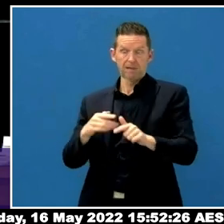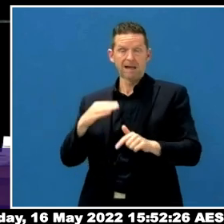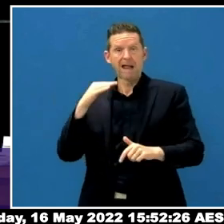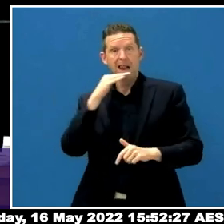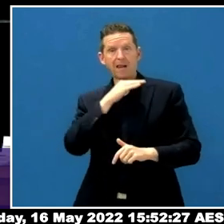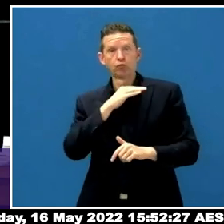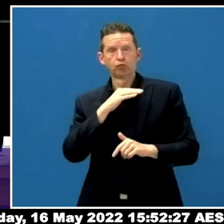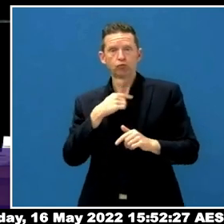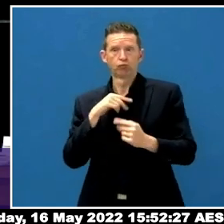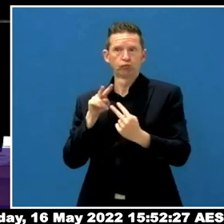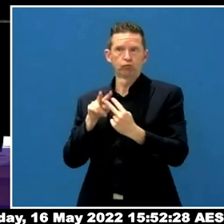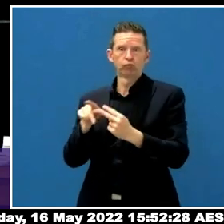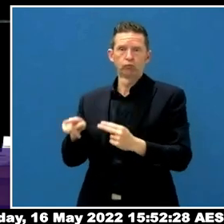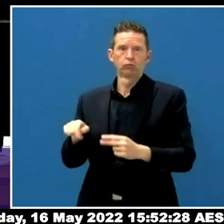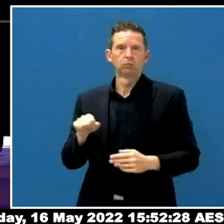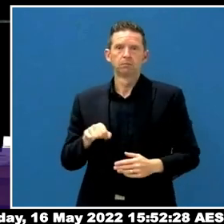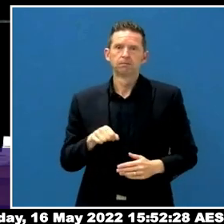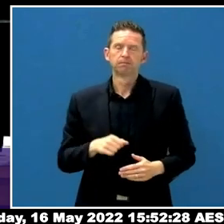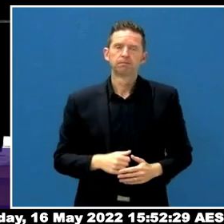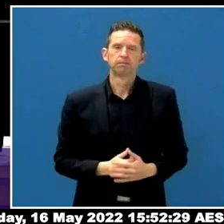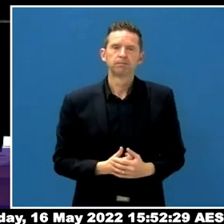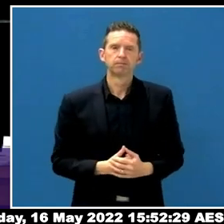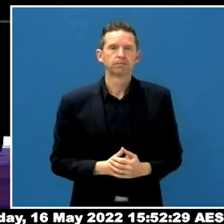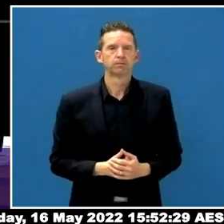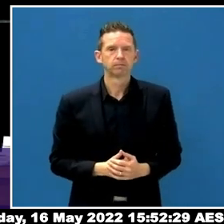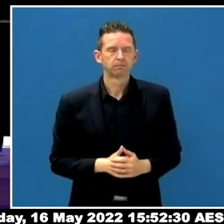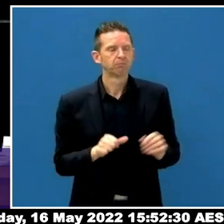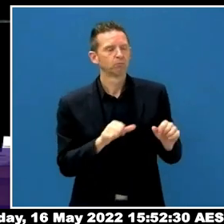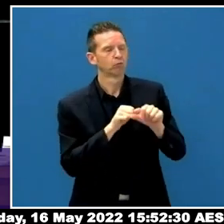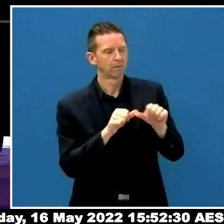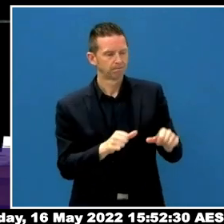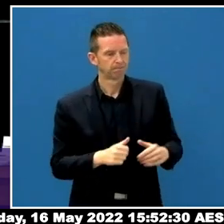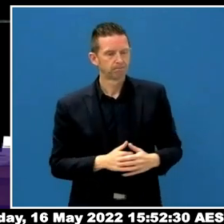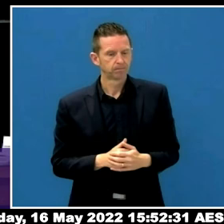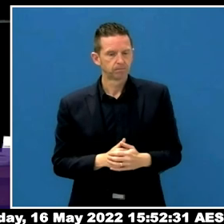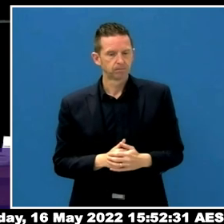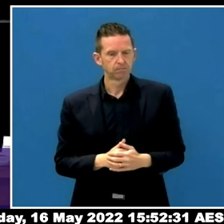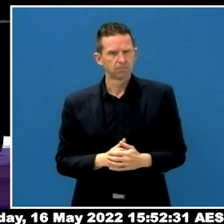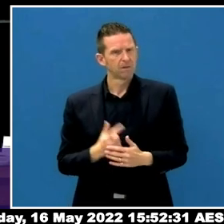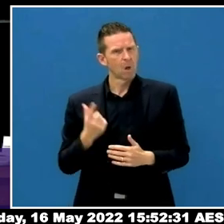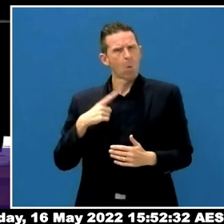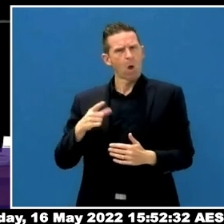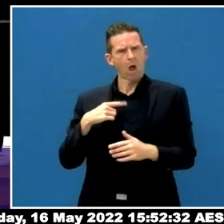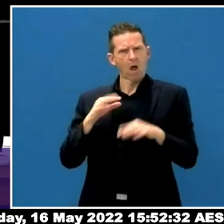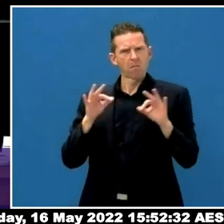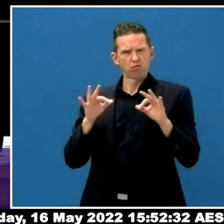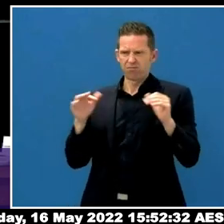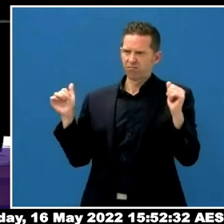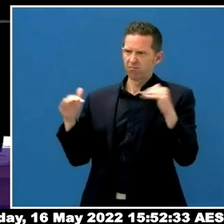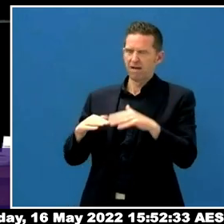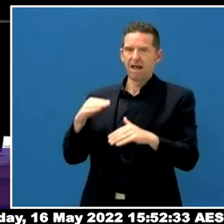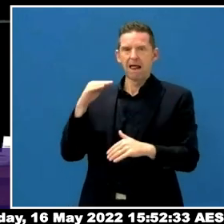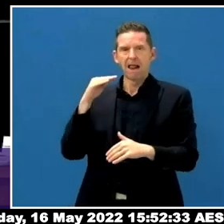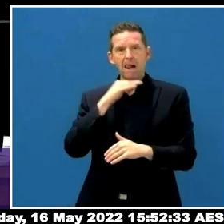Yes. MR FOGARTY: Alright. Was there a particular purpose for that lunch, that you recall? No, I don't, not that I can recall.